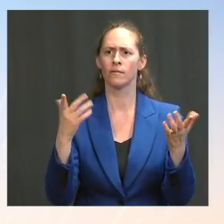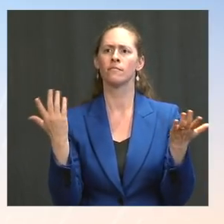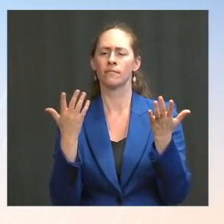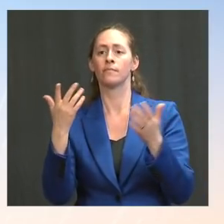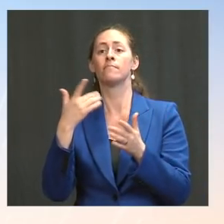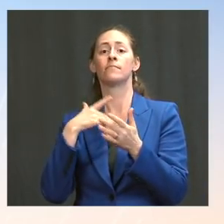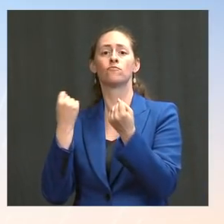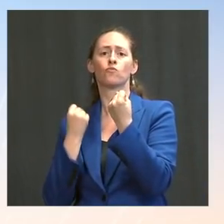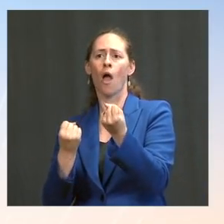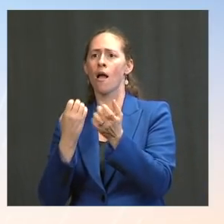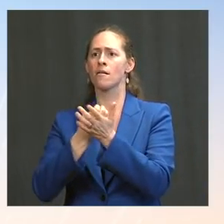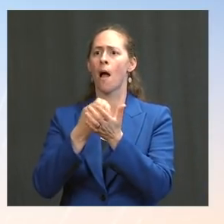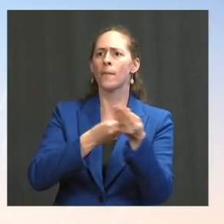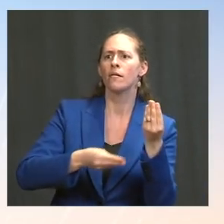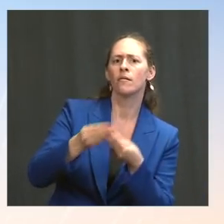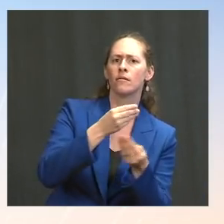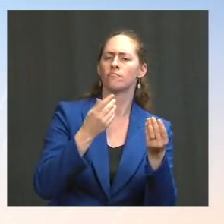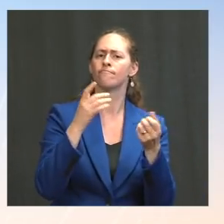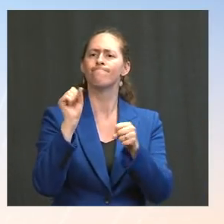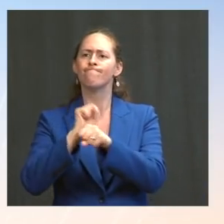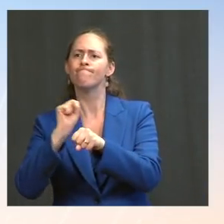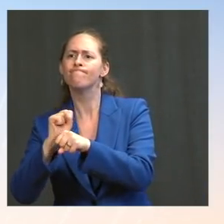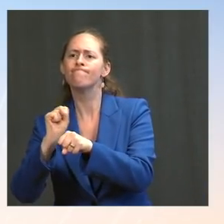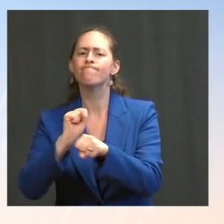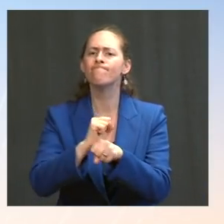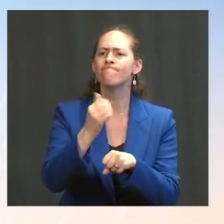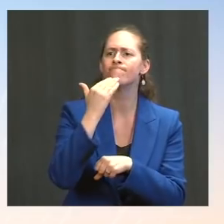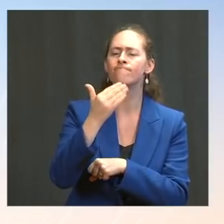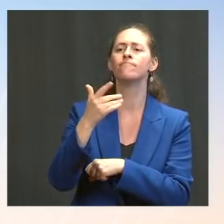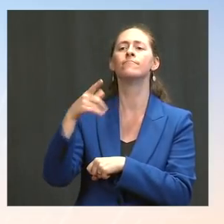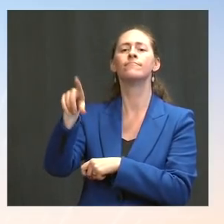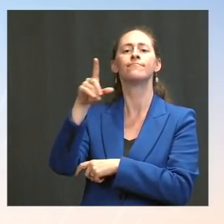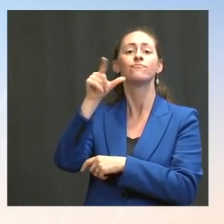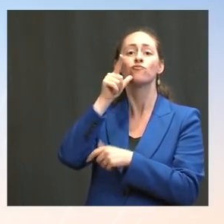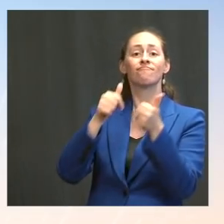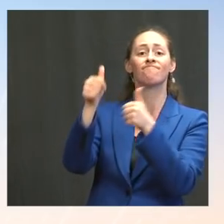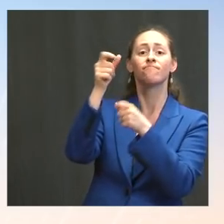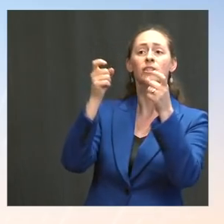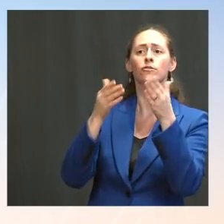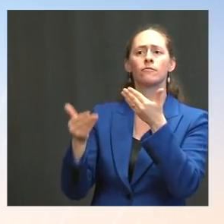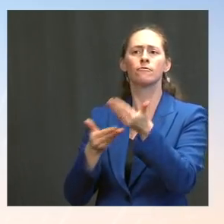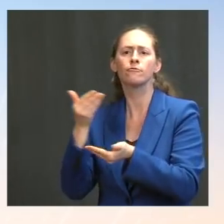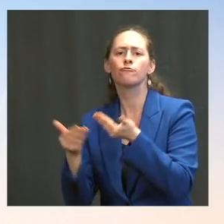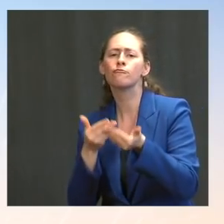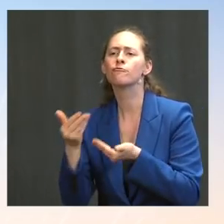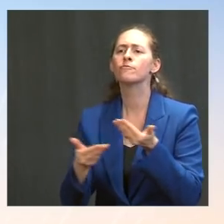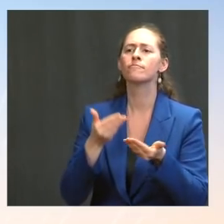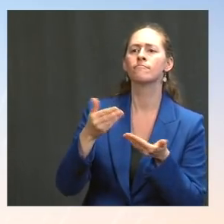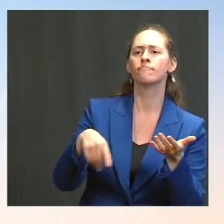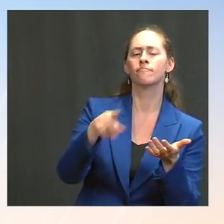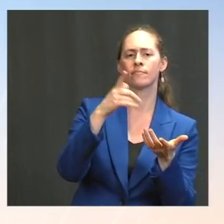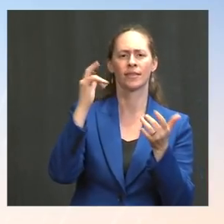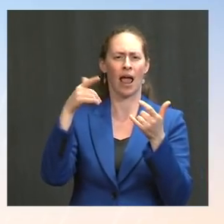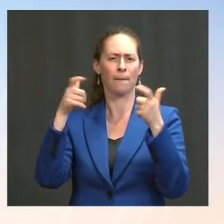where employers are seeking to have a wider scope, and people who want to enter the labor force want to find jobs,